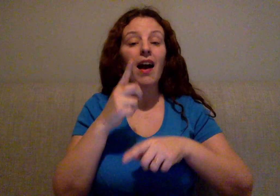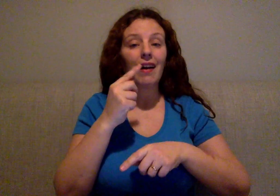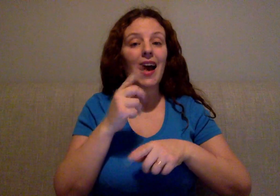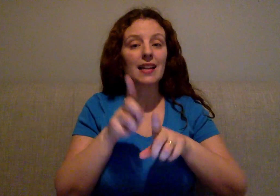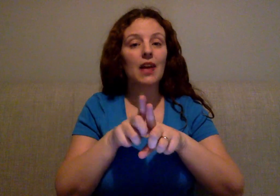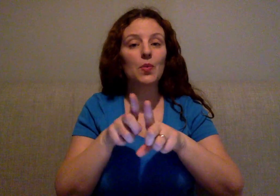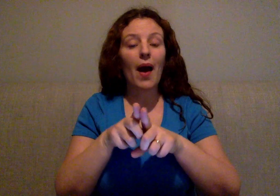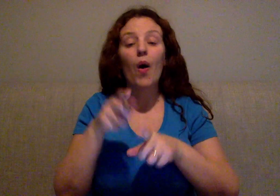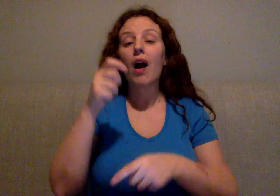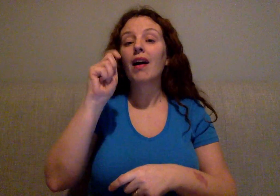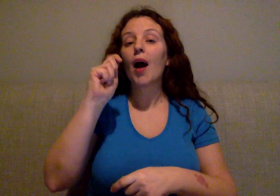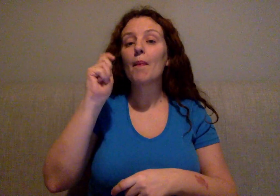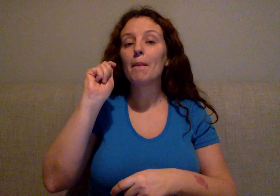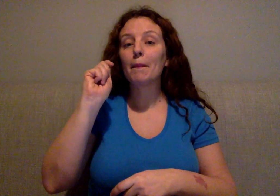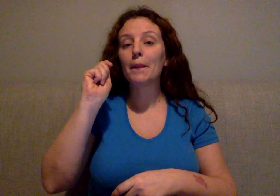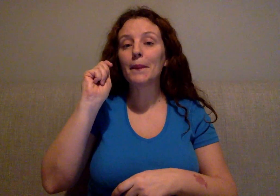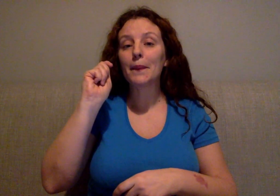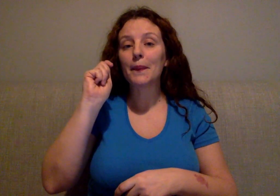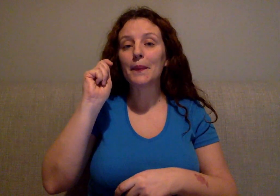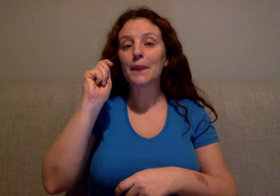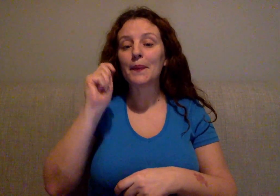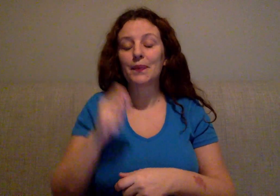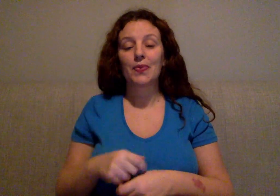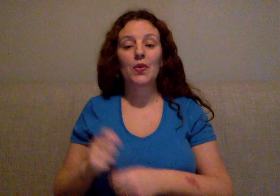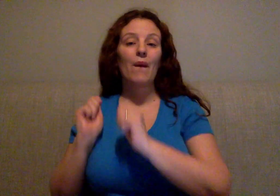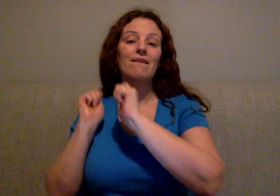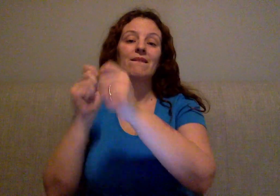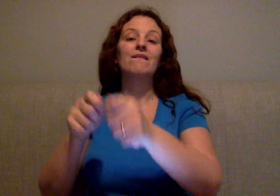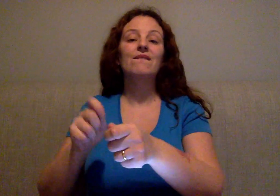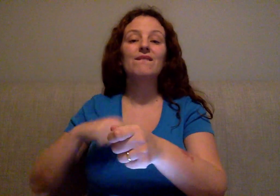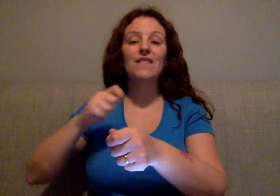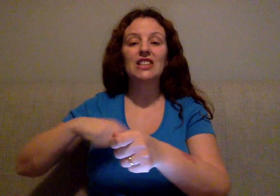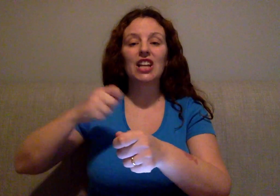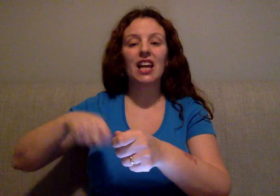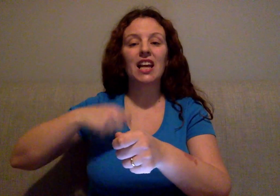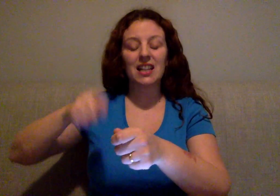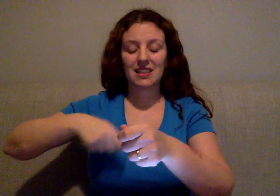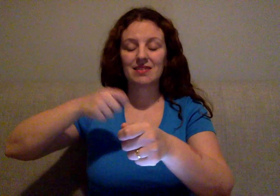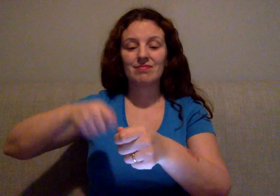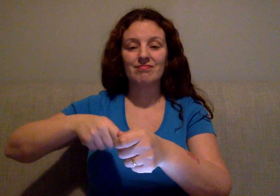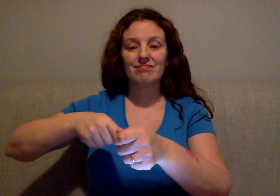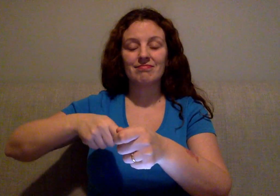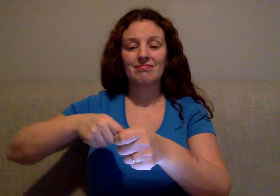Can sign as well CUP. FISHING